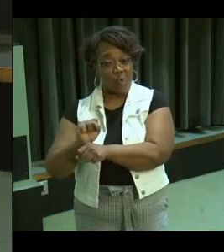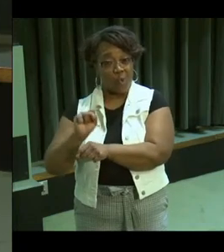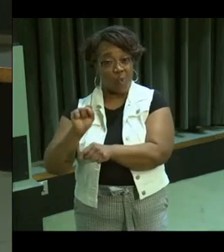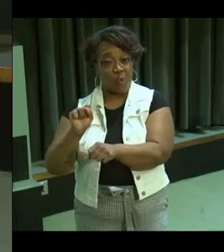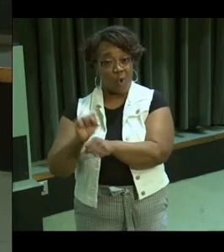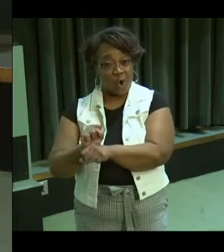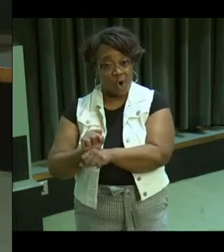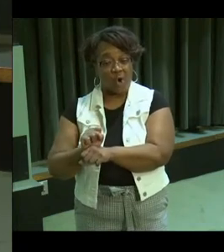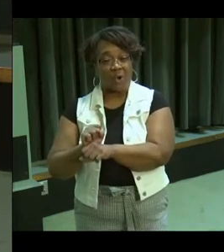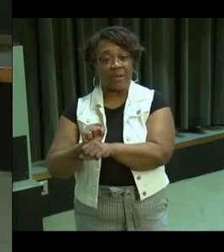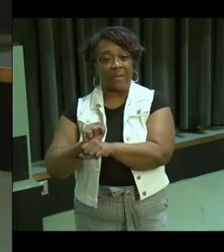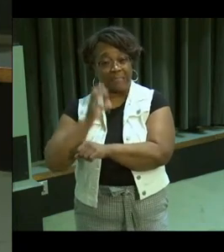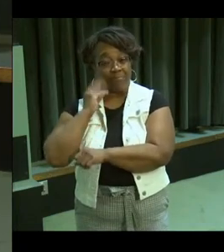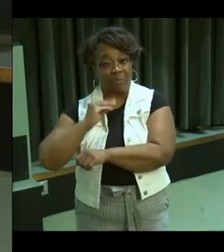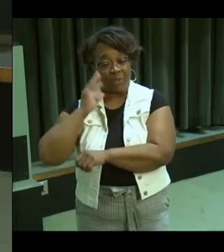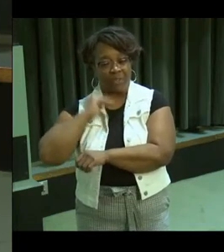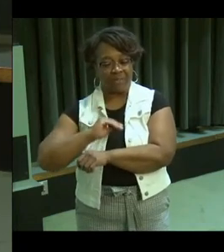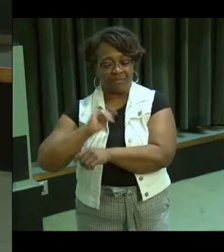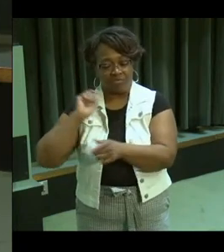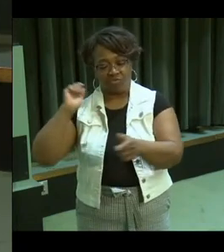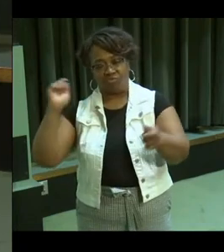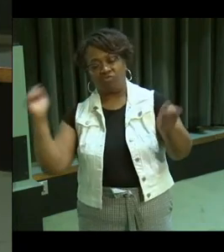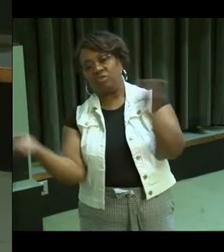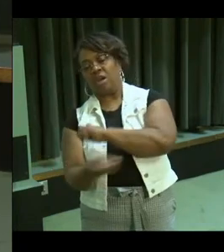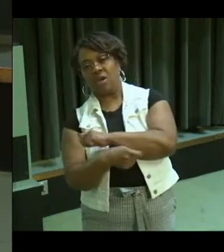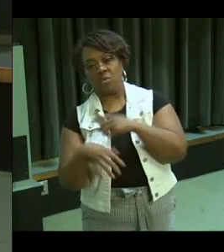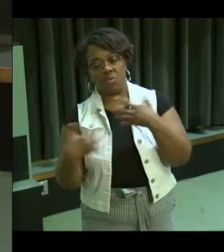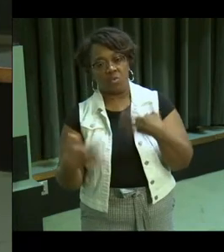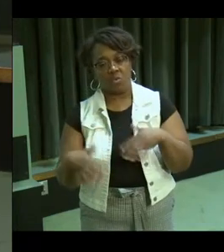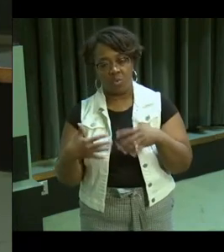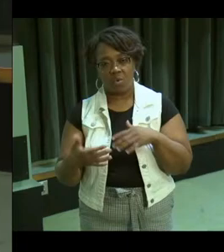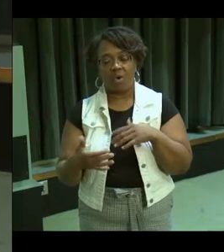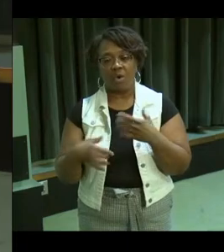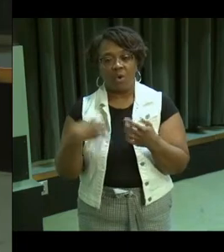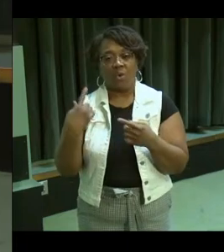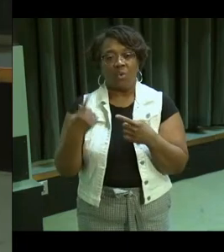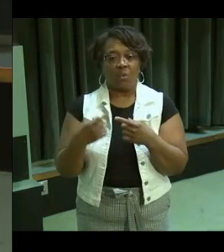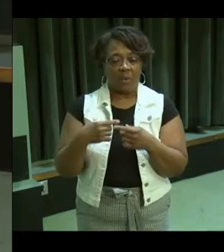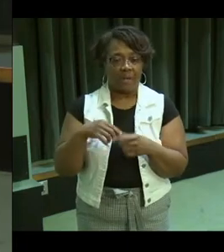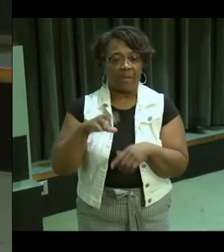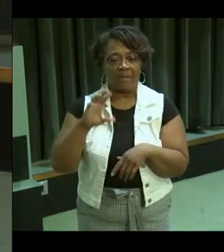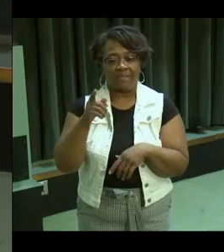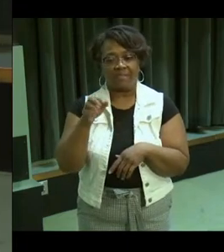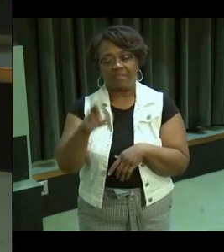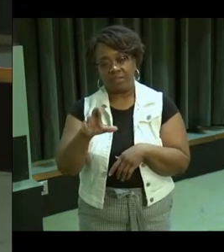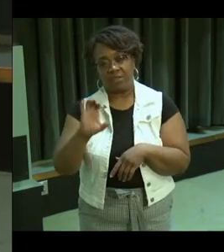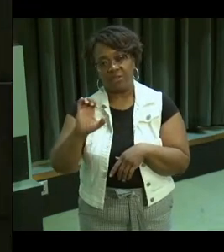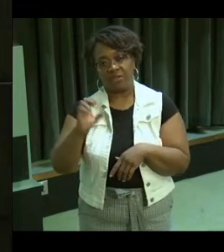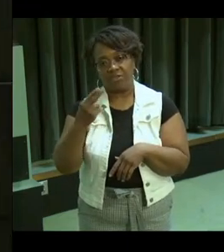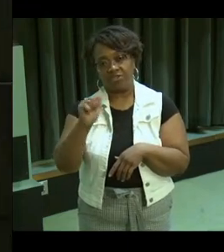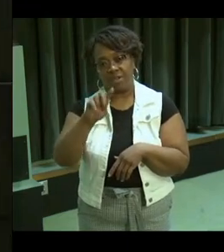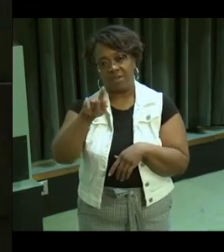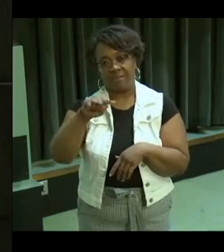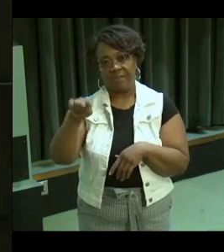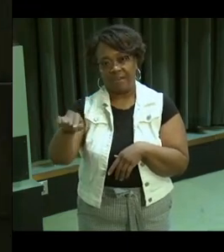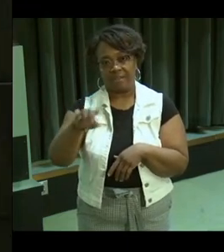dramatically from when, Cesar